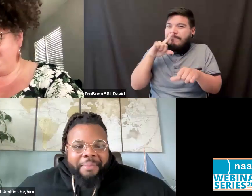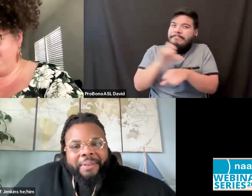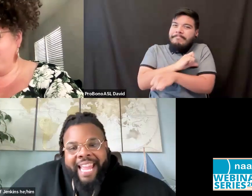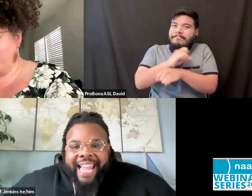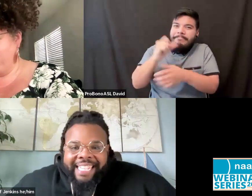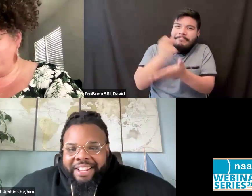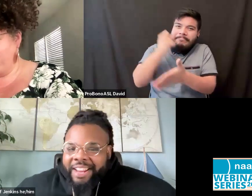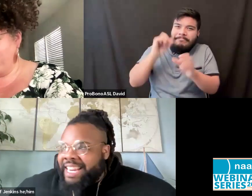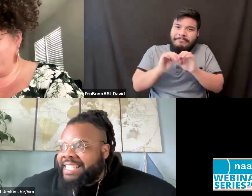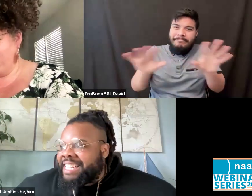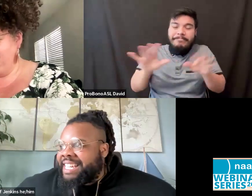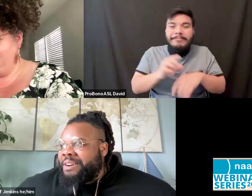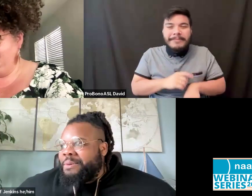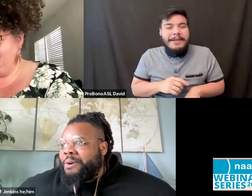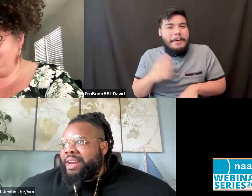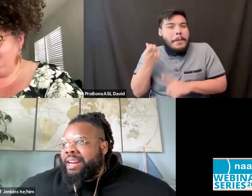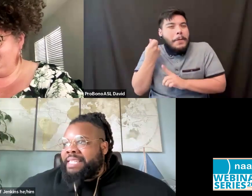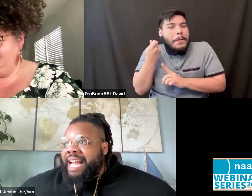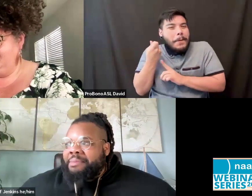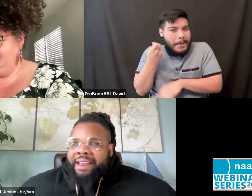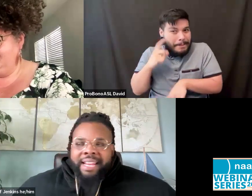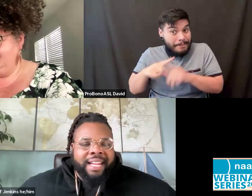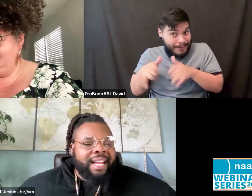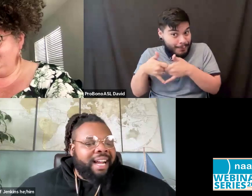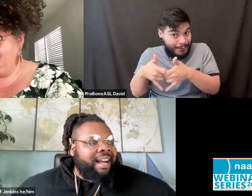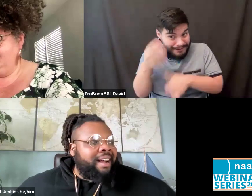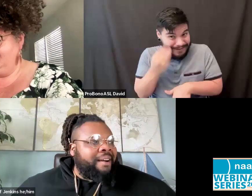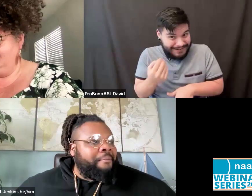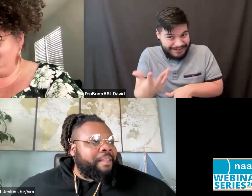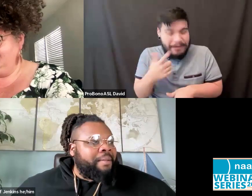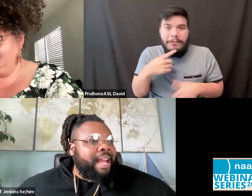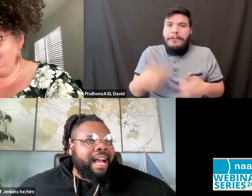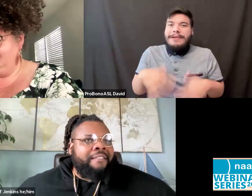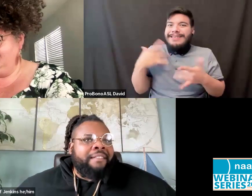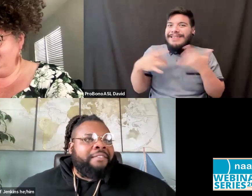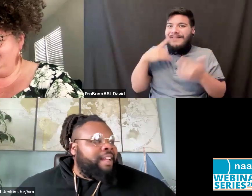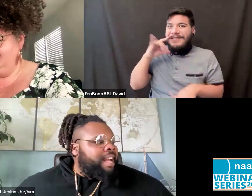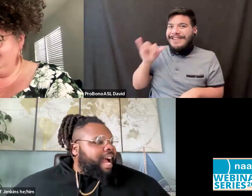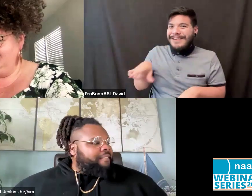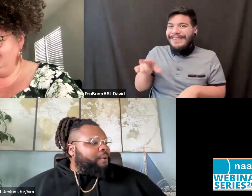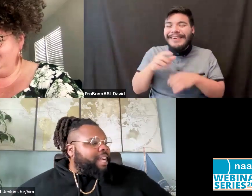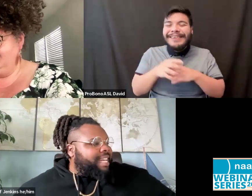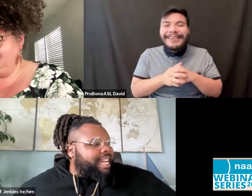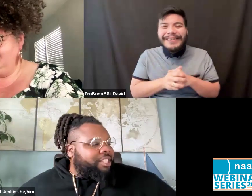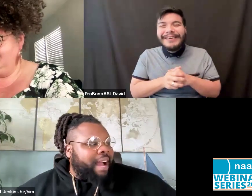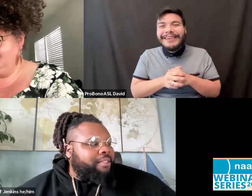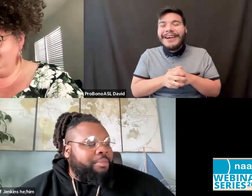But we can't tell you that it is our award. I'm excited about it. But yeah, I've I've won Travels